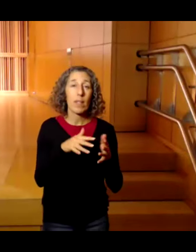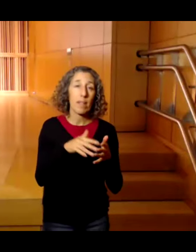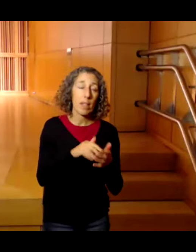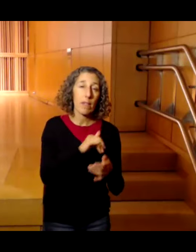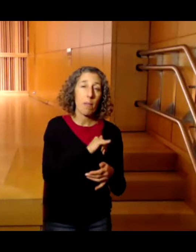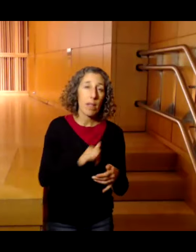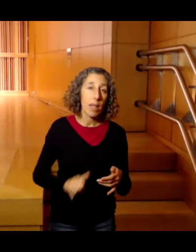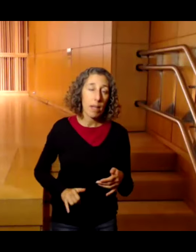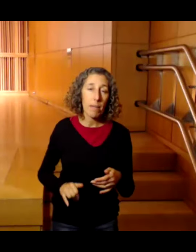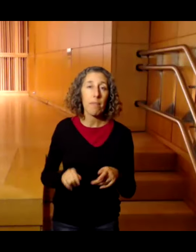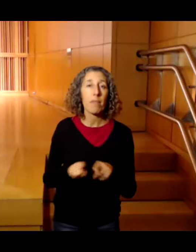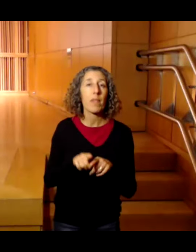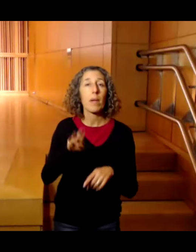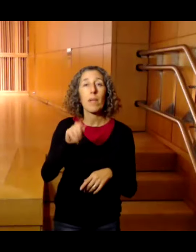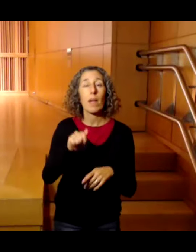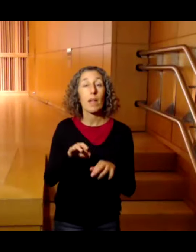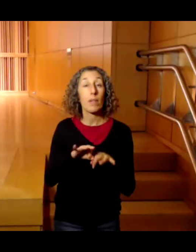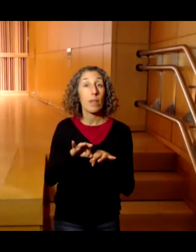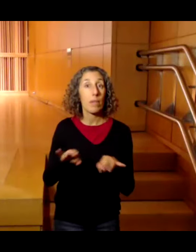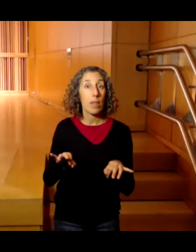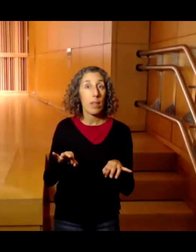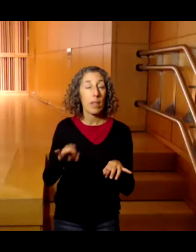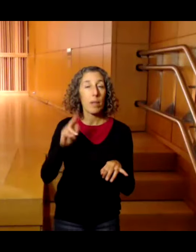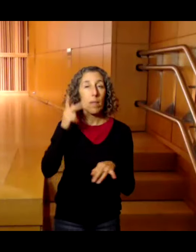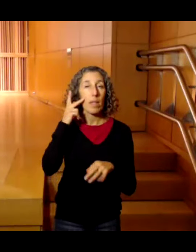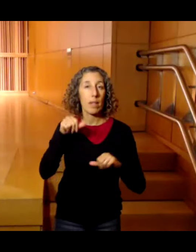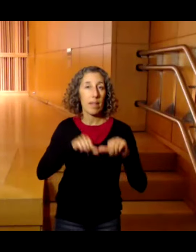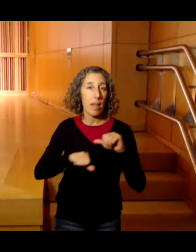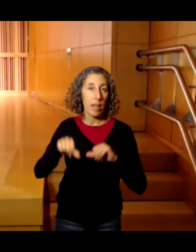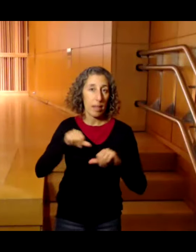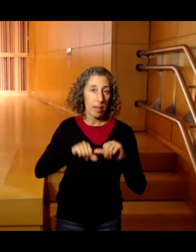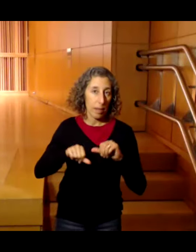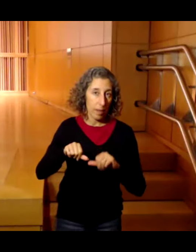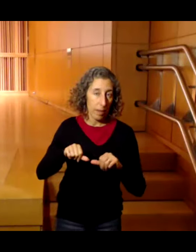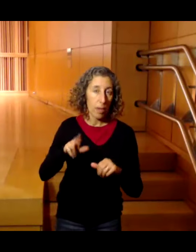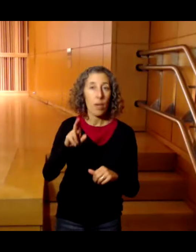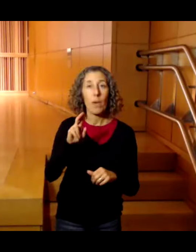As well as a BA with honors in political science from U.S. Unc Chapel Hill.